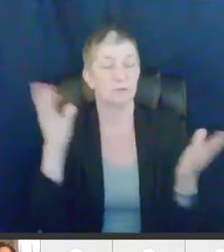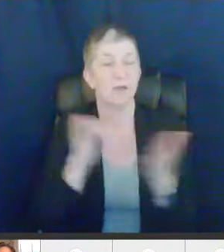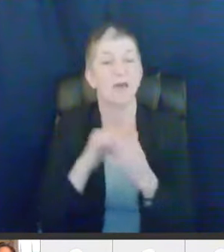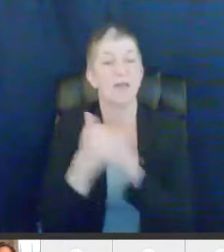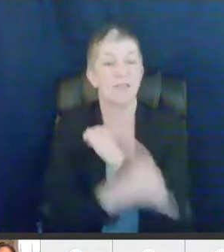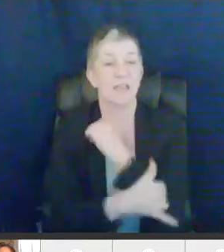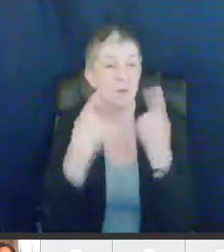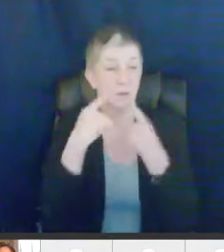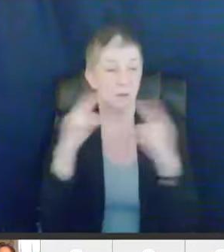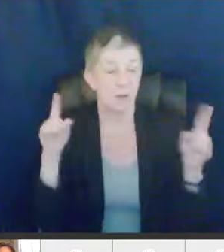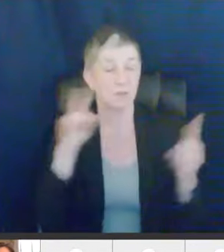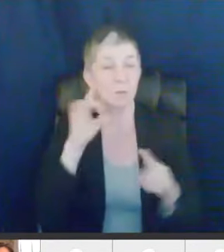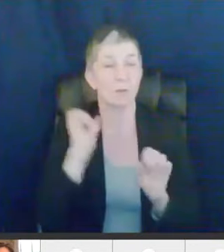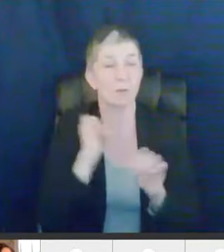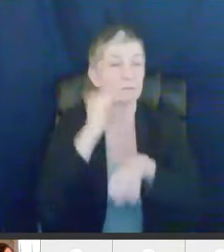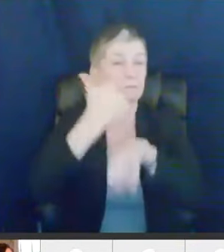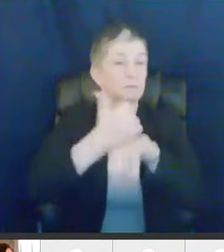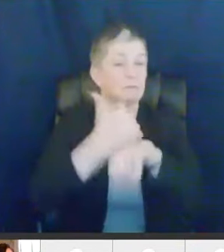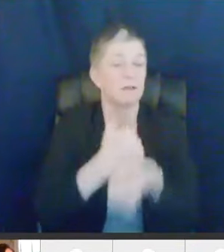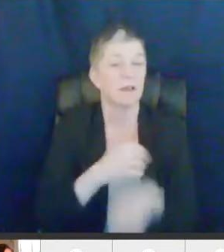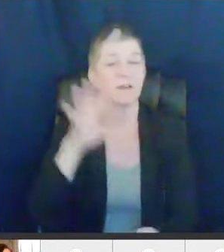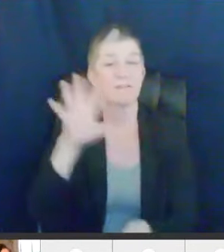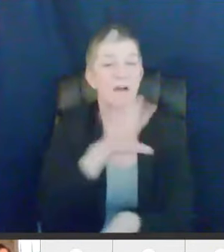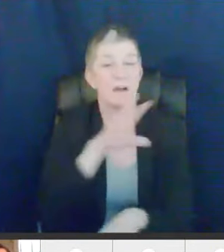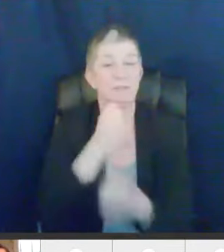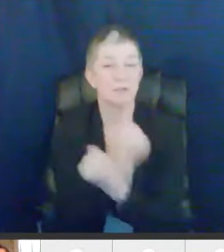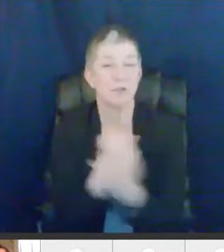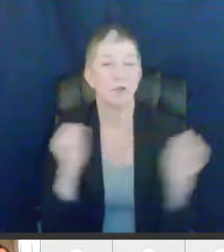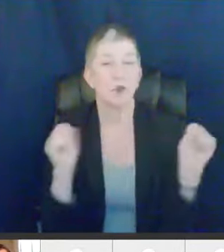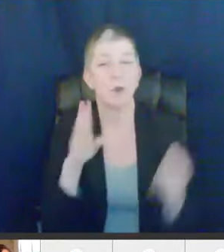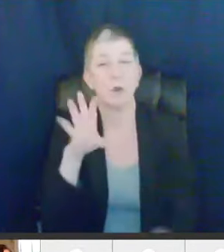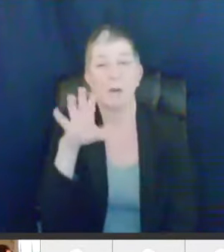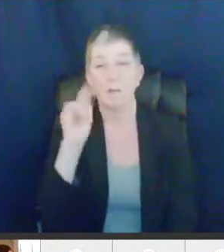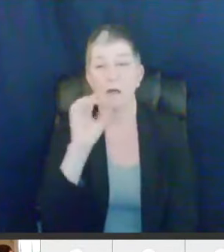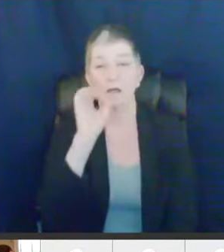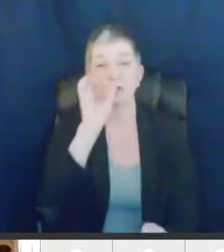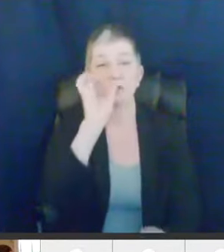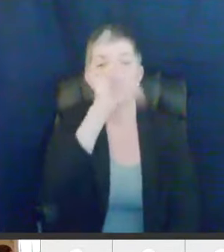installing fire secure ballot drop-off boxes throughout the county to help